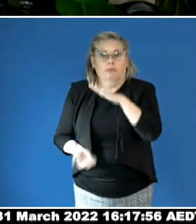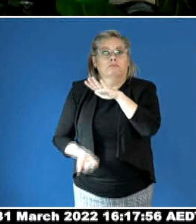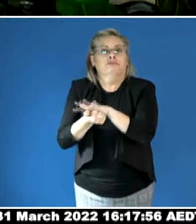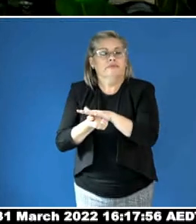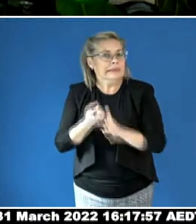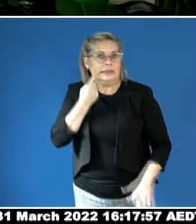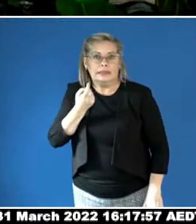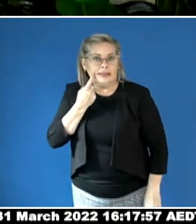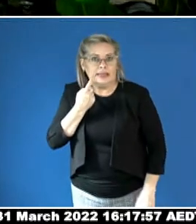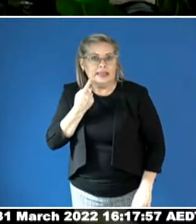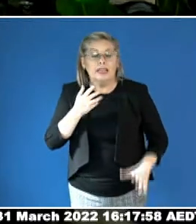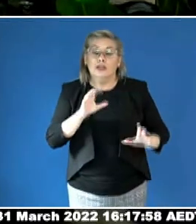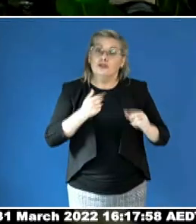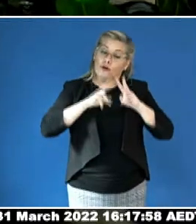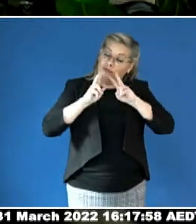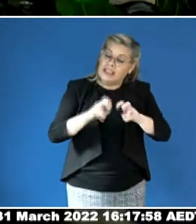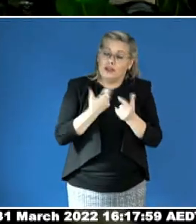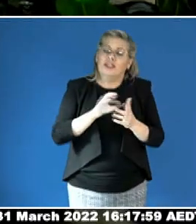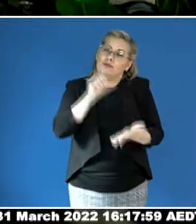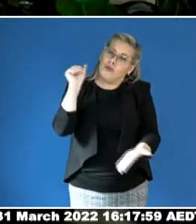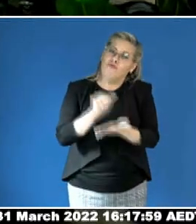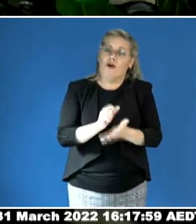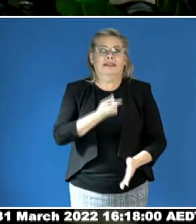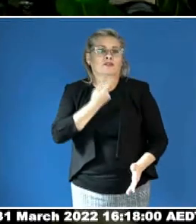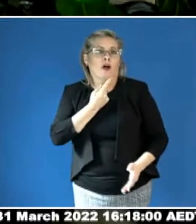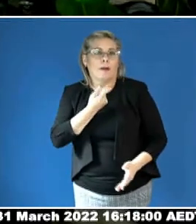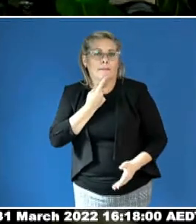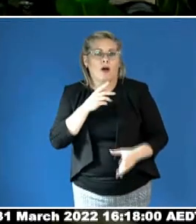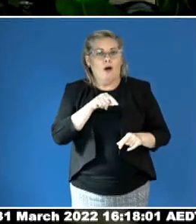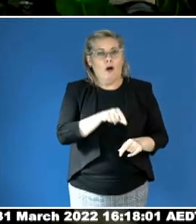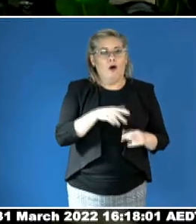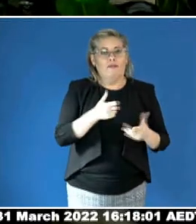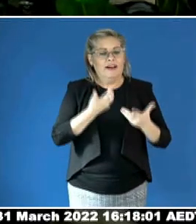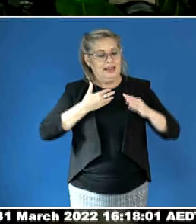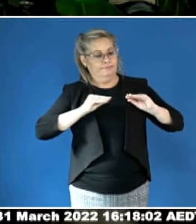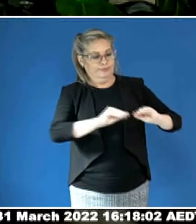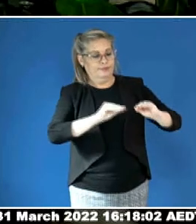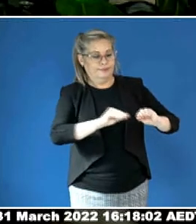"The purpose of pairing is for the ABA provider to associate - ie pair - themselves